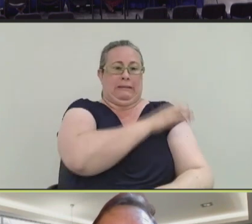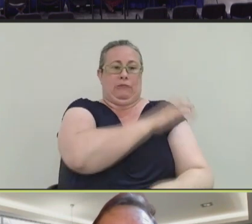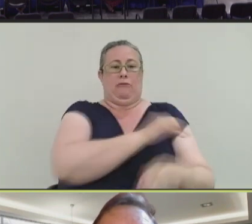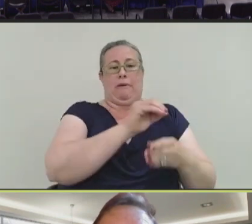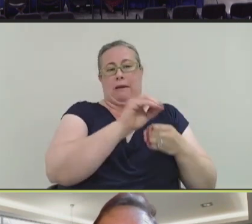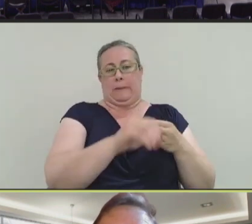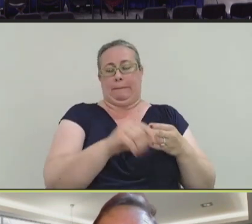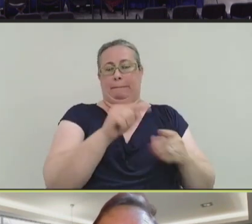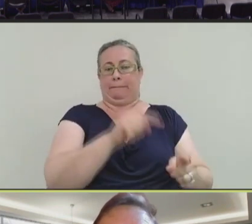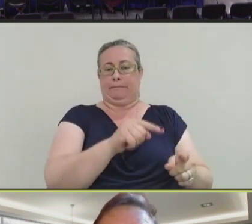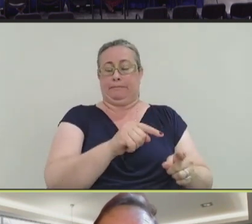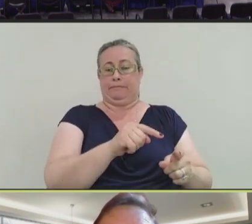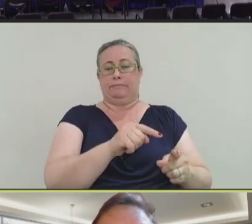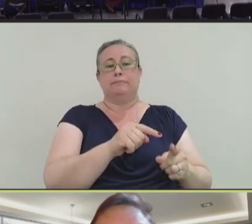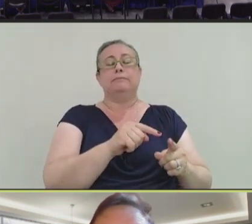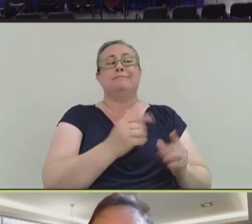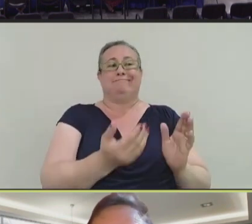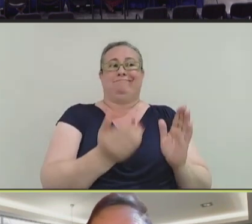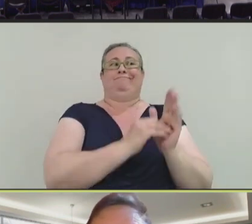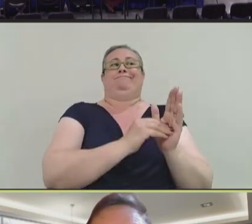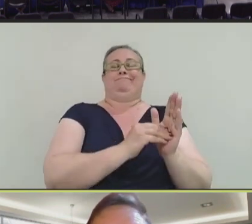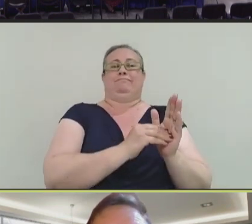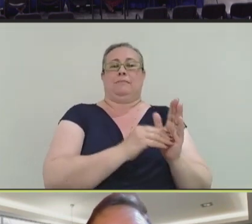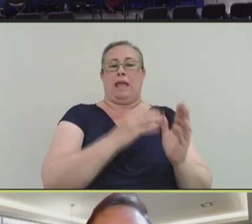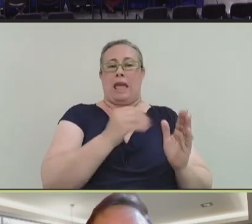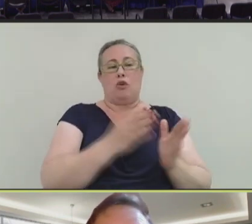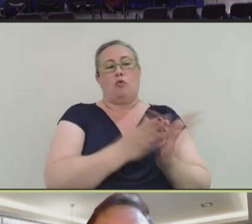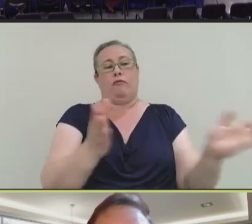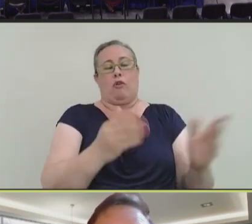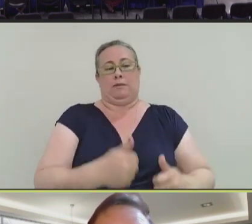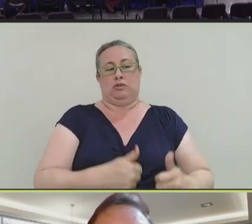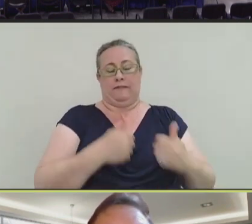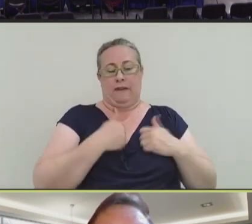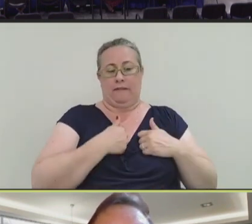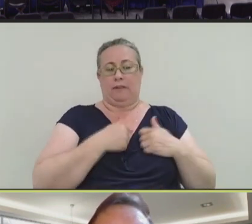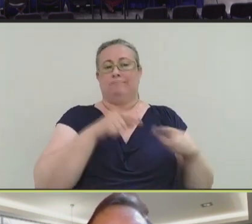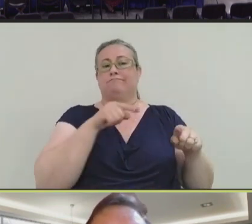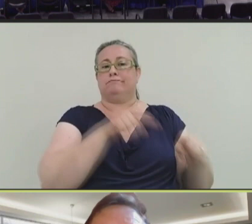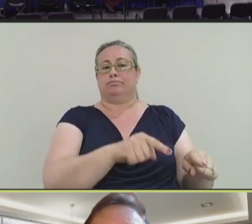relapse-free survival and the overall survival of those patients has not been reached at this